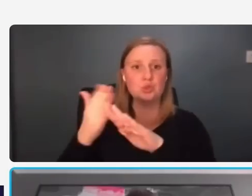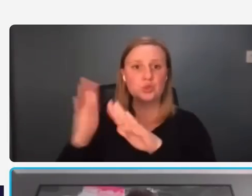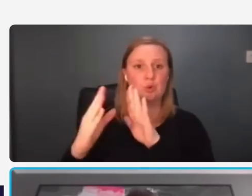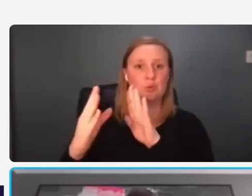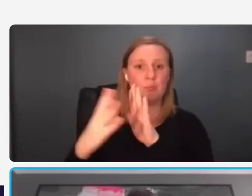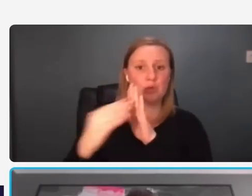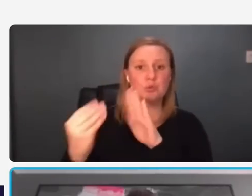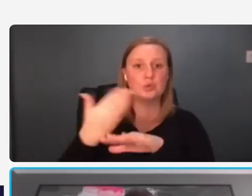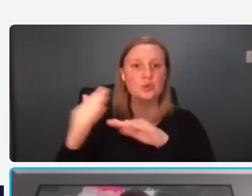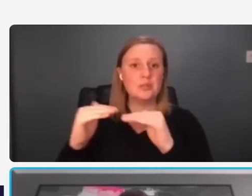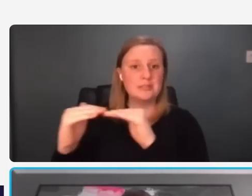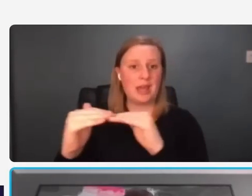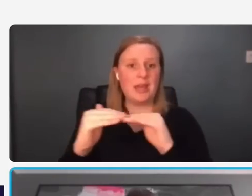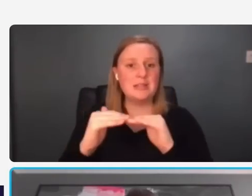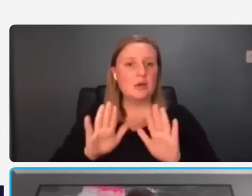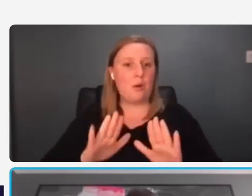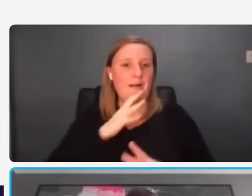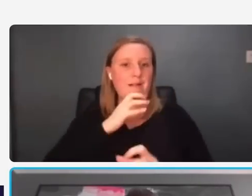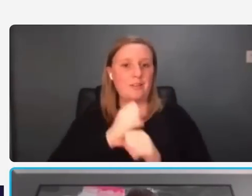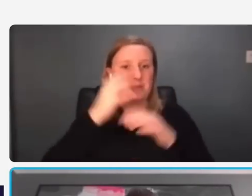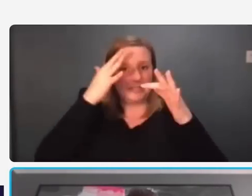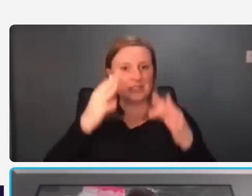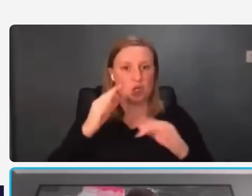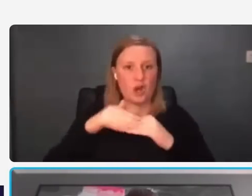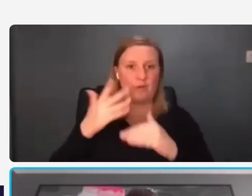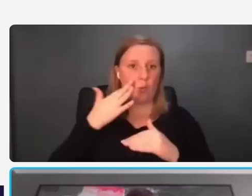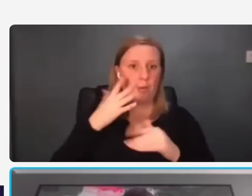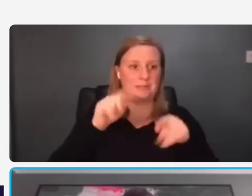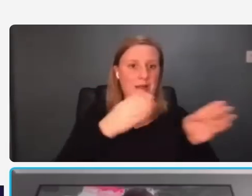They will be subject to Government decisions and implementation timeframes yet to be firmed up.